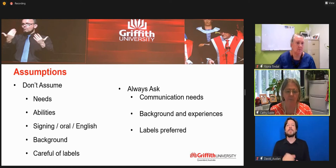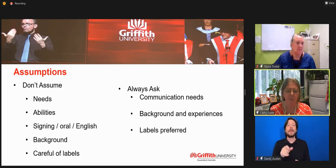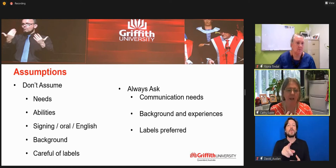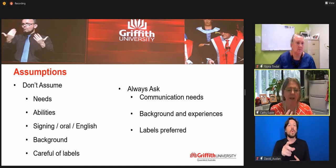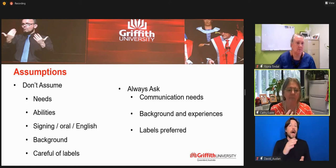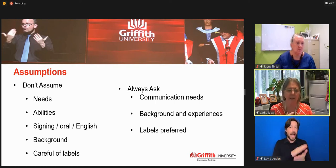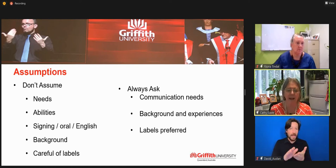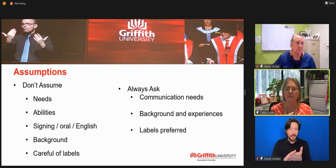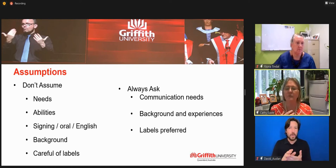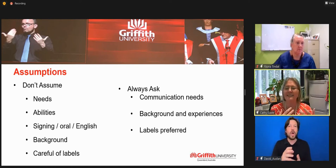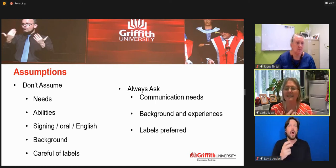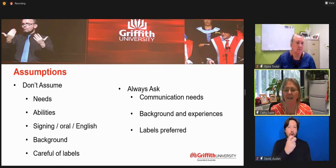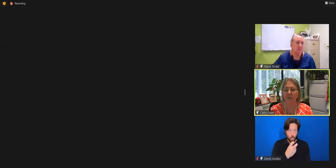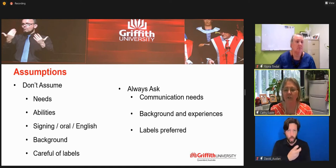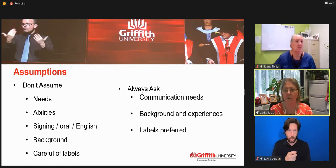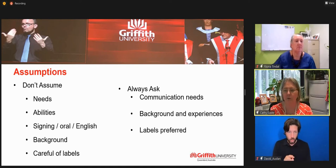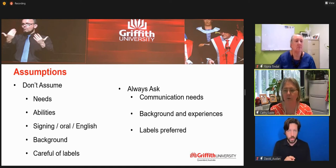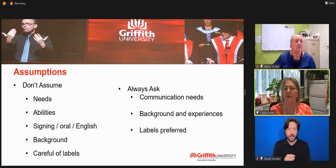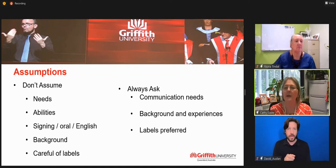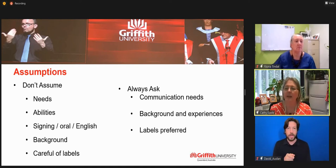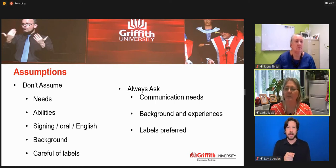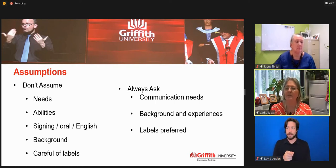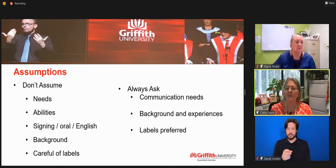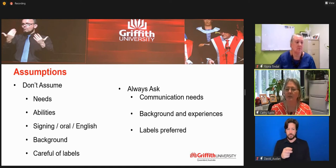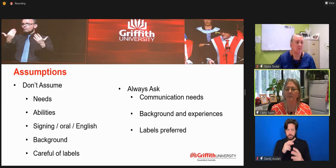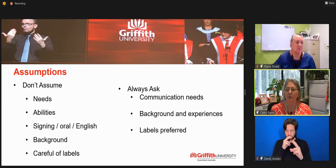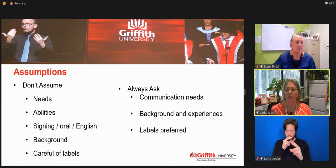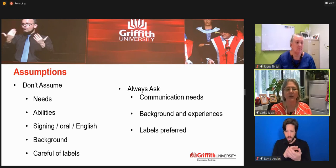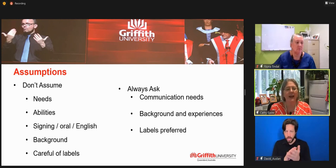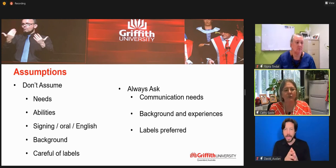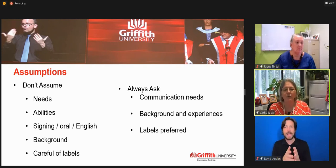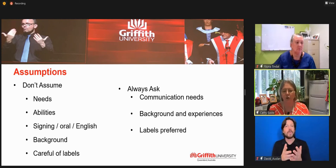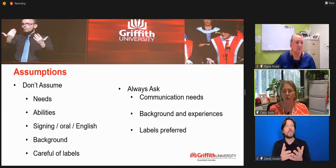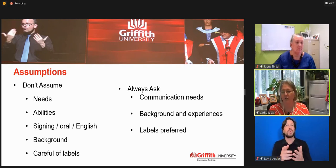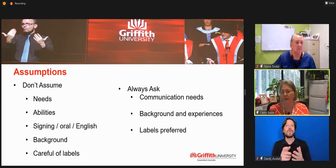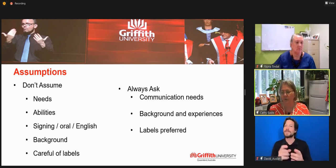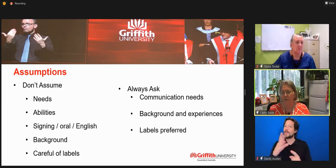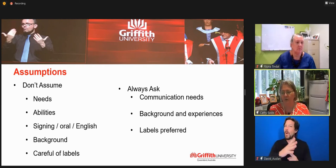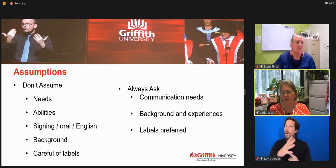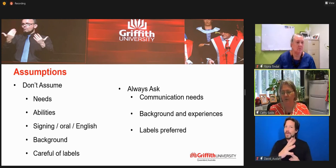and being able to say the terminology becomes very important to how you learn that terminology.